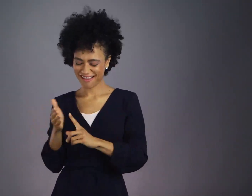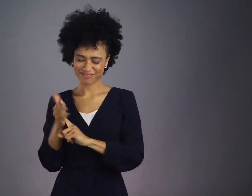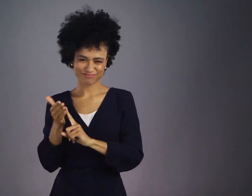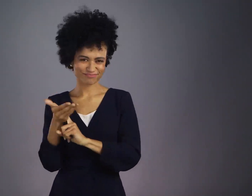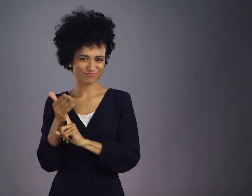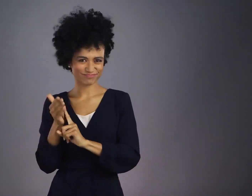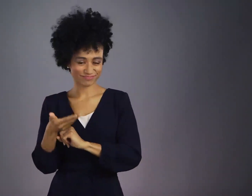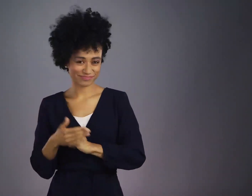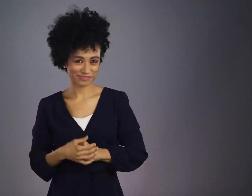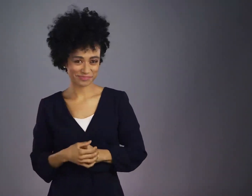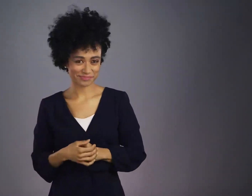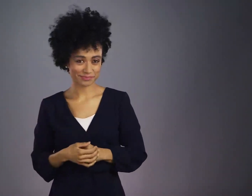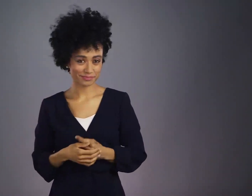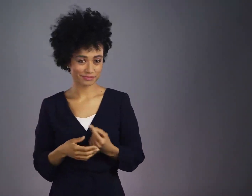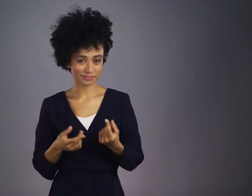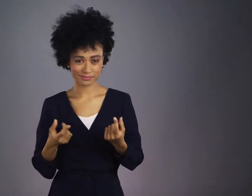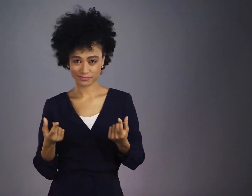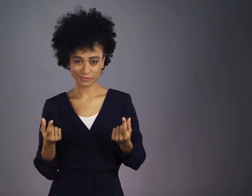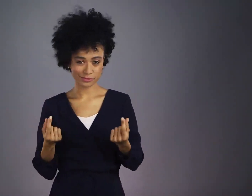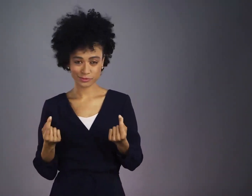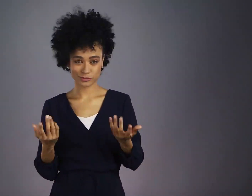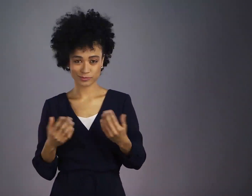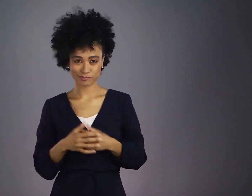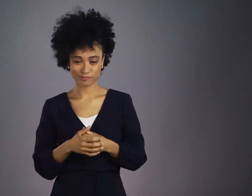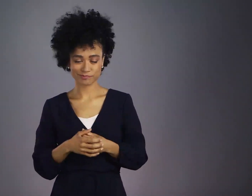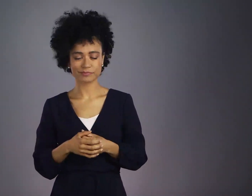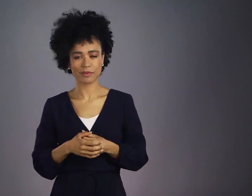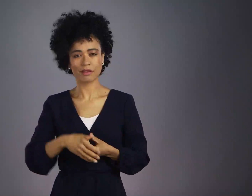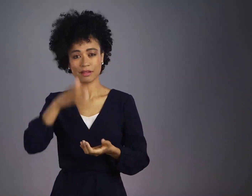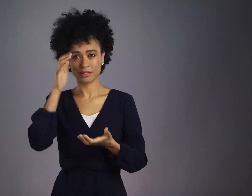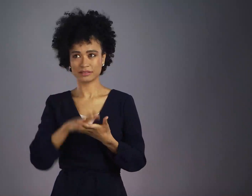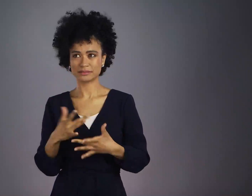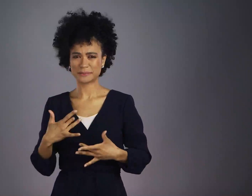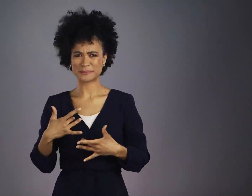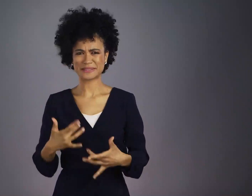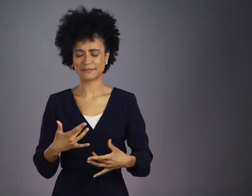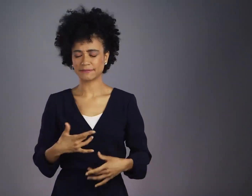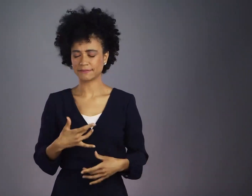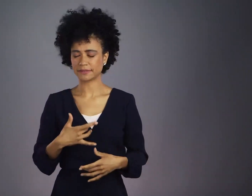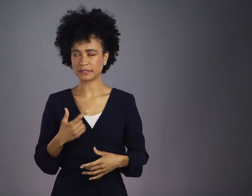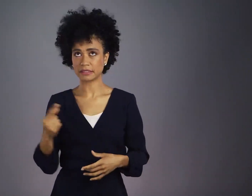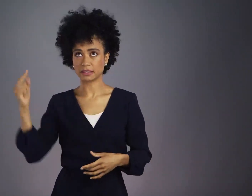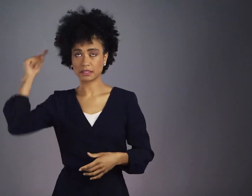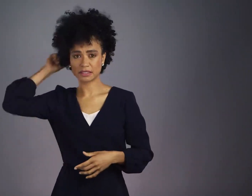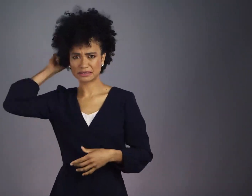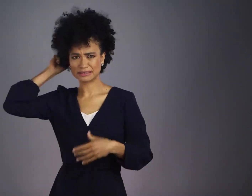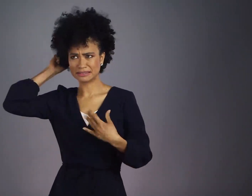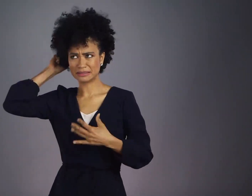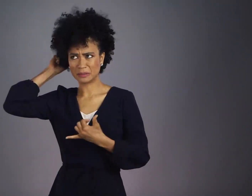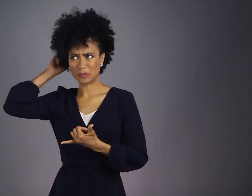In fairness we must say that she may understand, but what are we going to do about a thing like that?